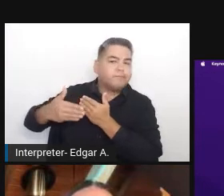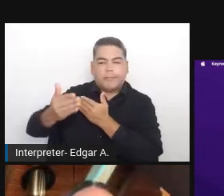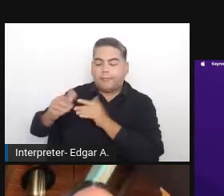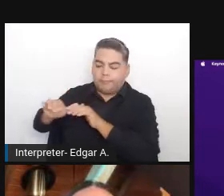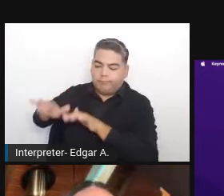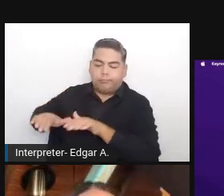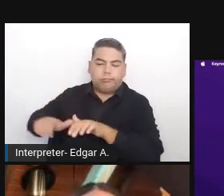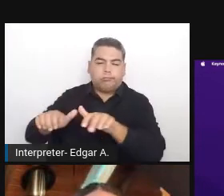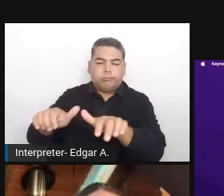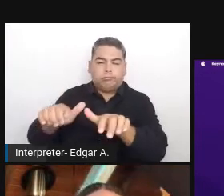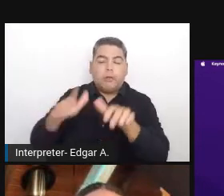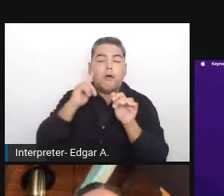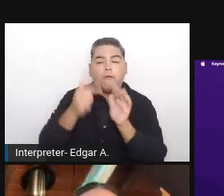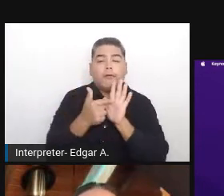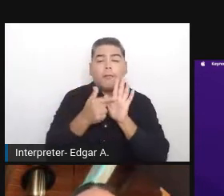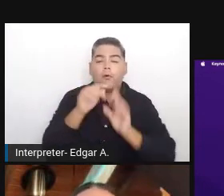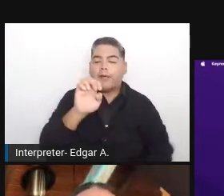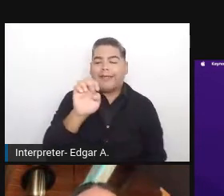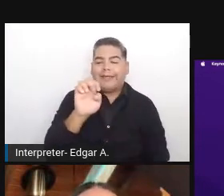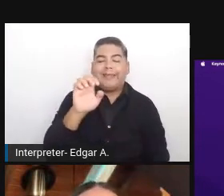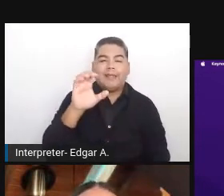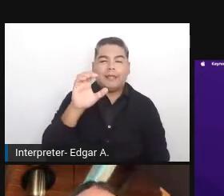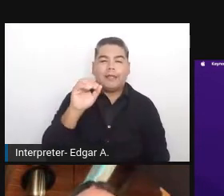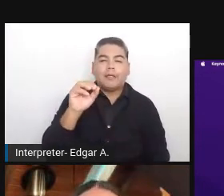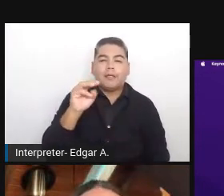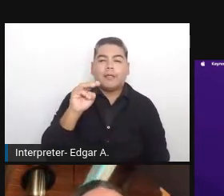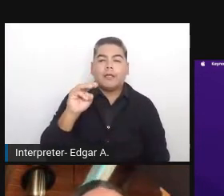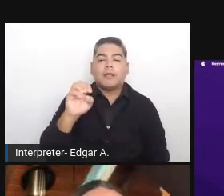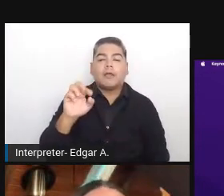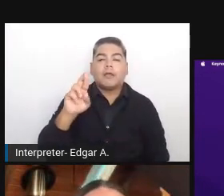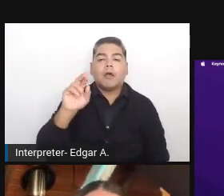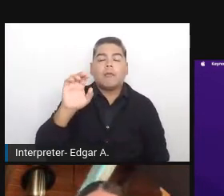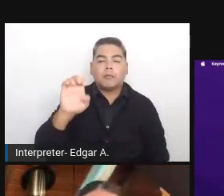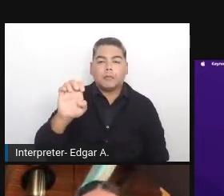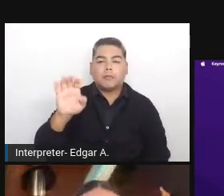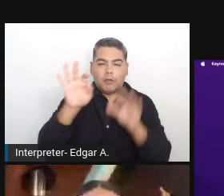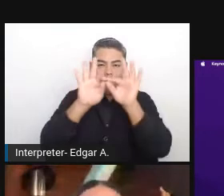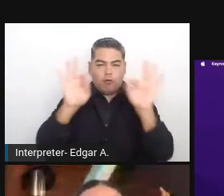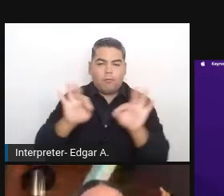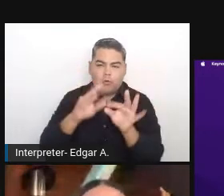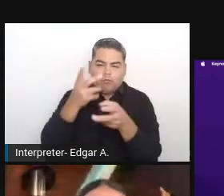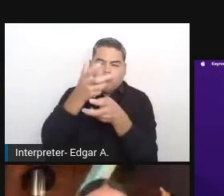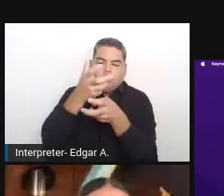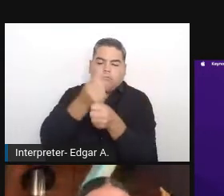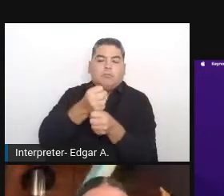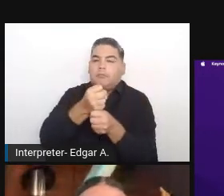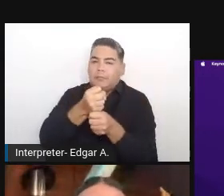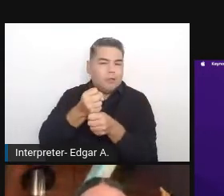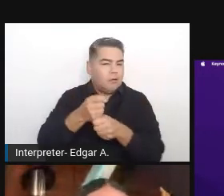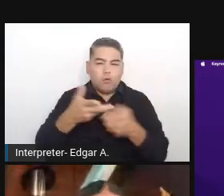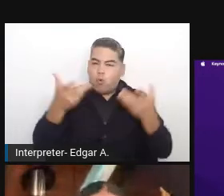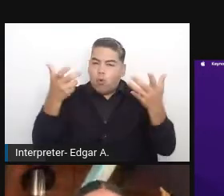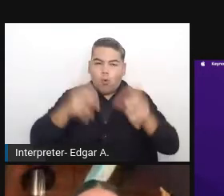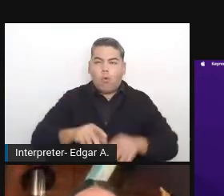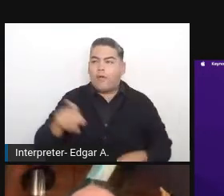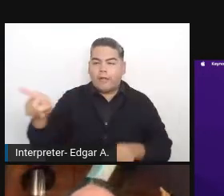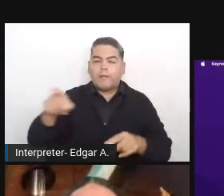On an e-commerce form, you want it to be as short and as easy as possible. You don't want users to have time to second guess their purchases,